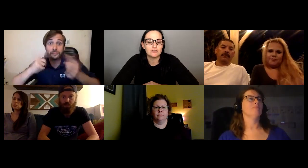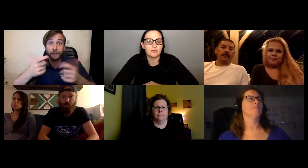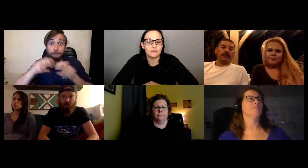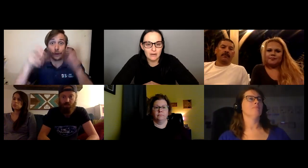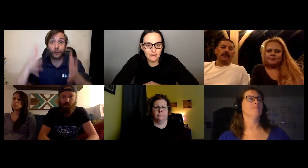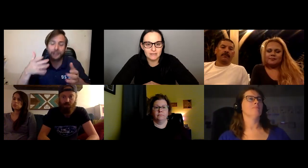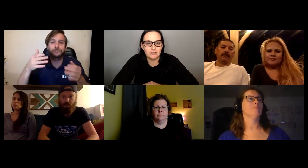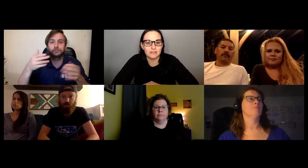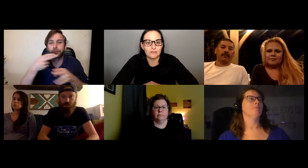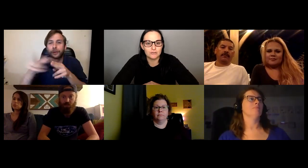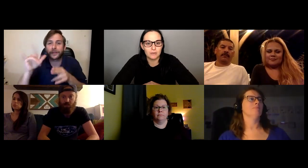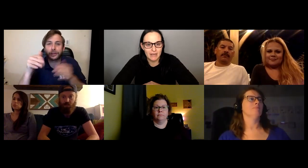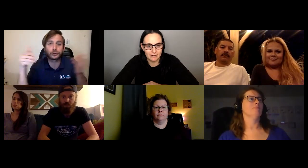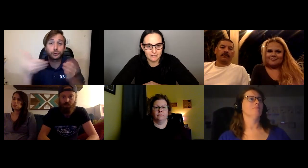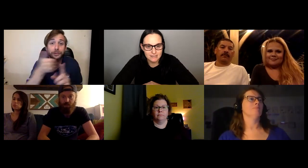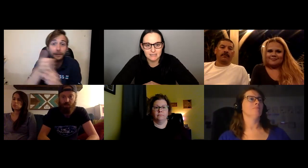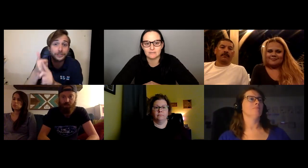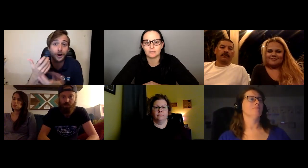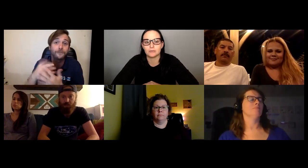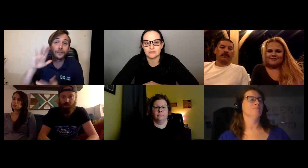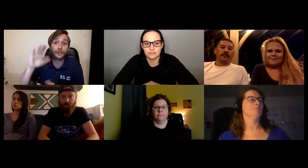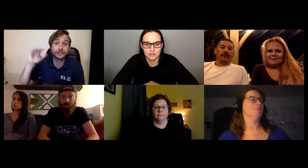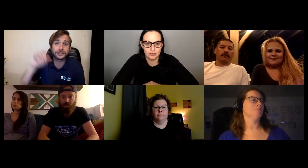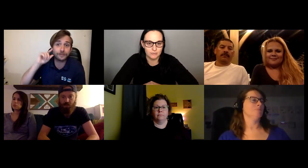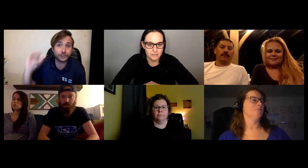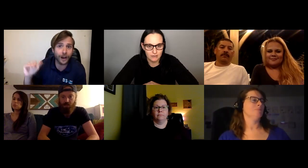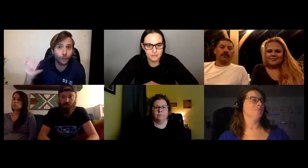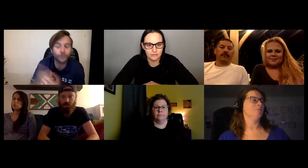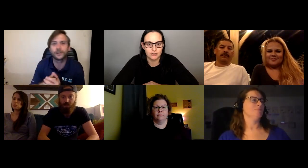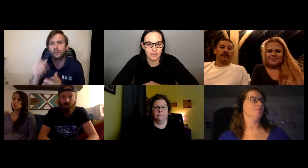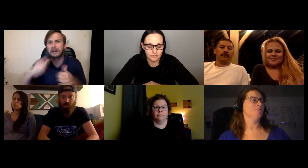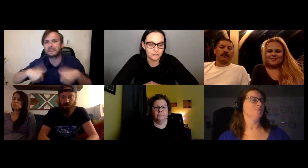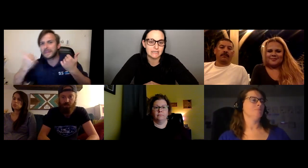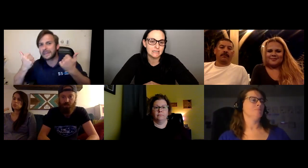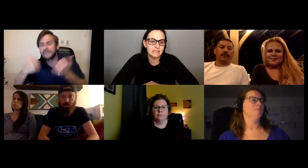so now i want to turn it over to our panelists to give a brief introduction